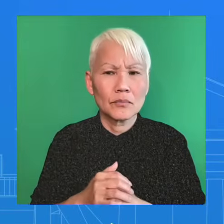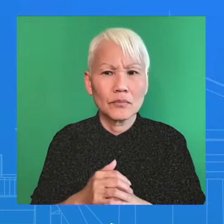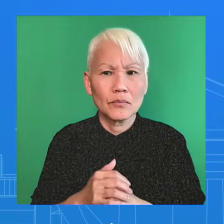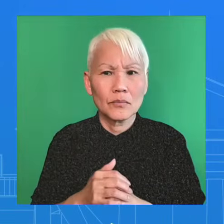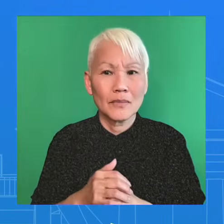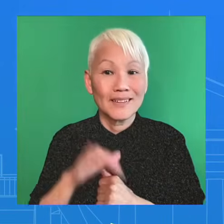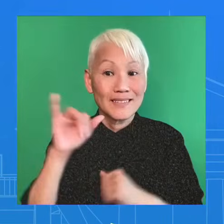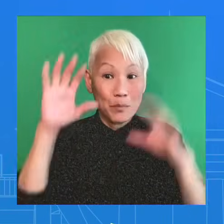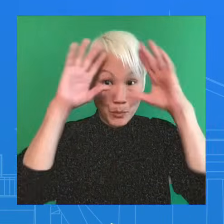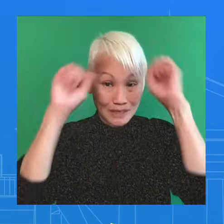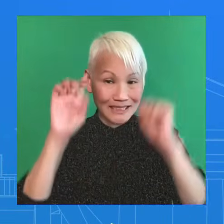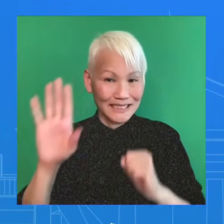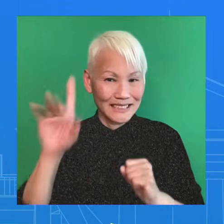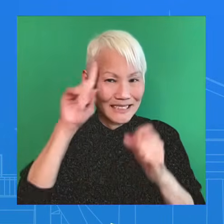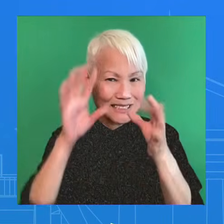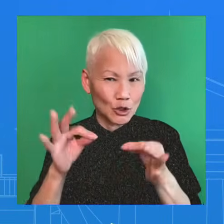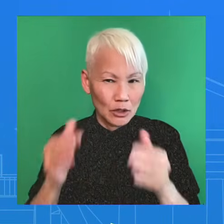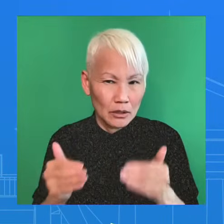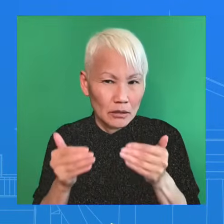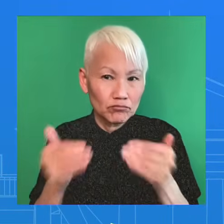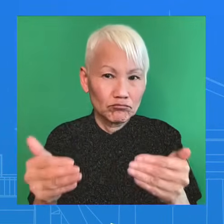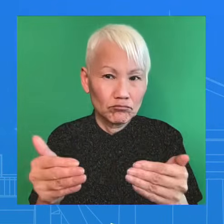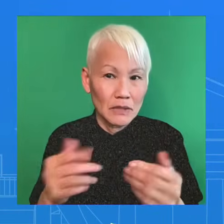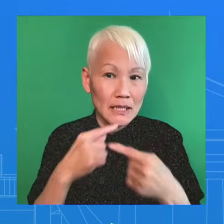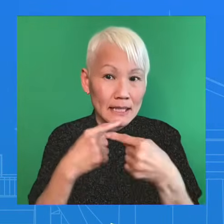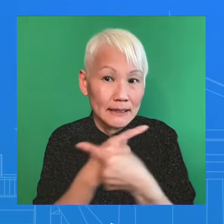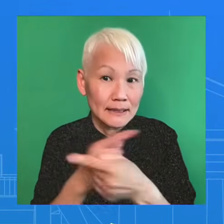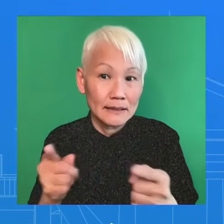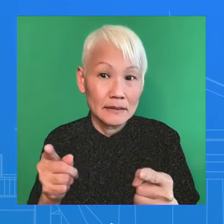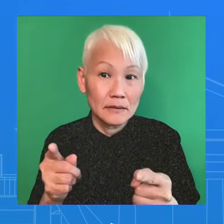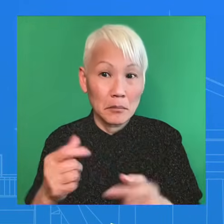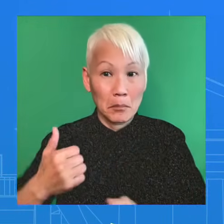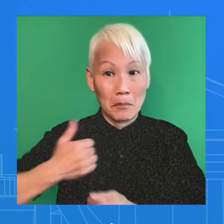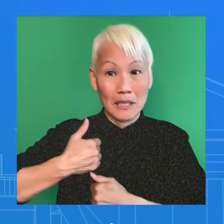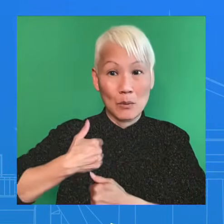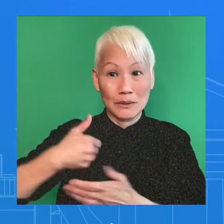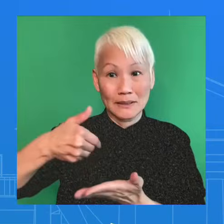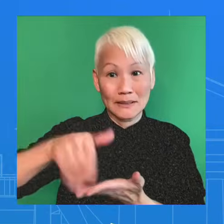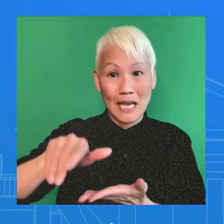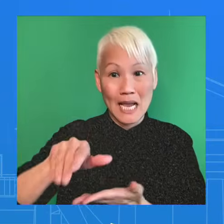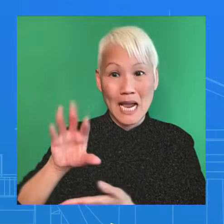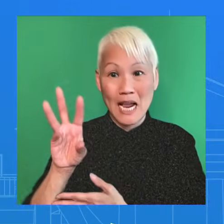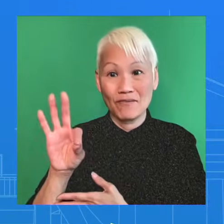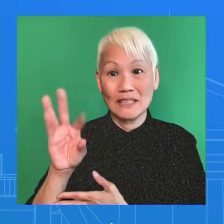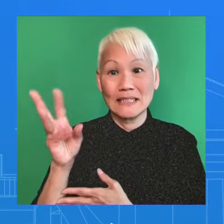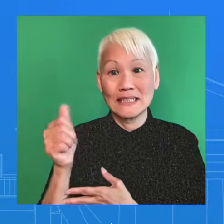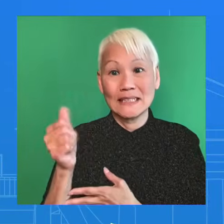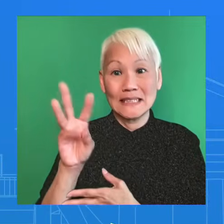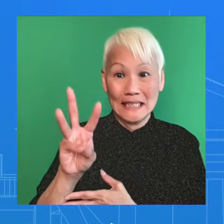or is that process self-contained? Is NORAD and DOD and NSC, is -